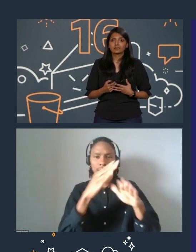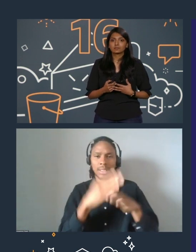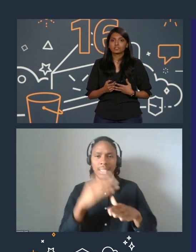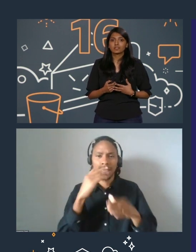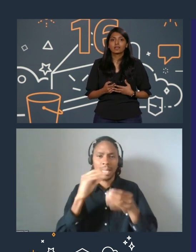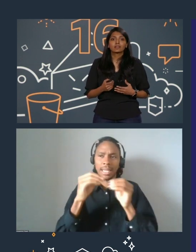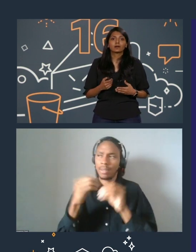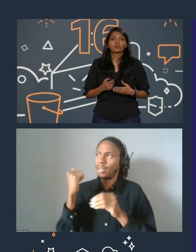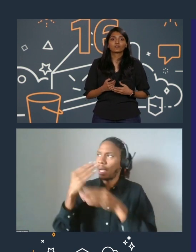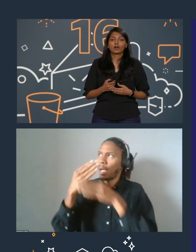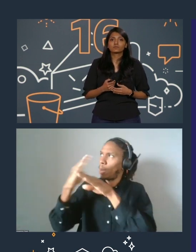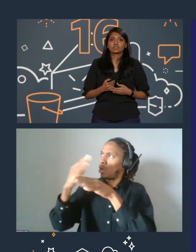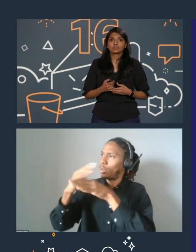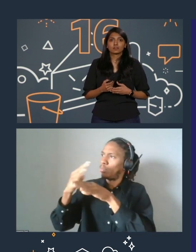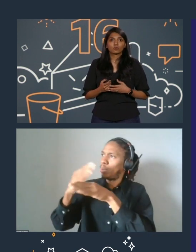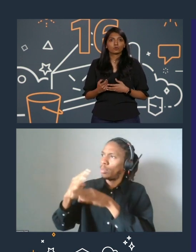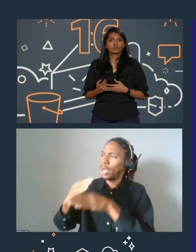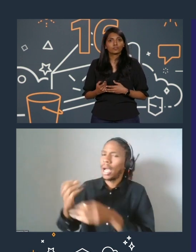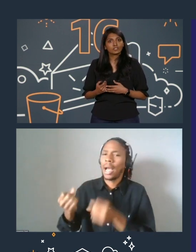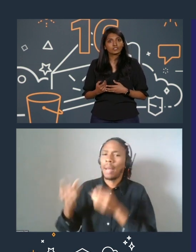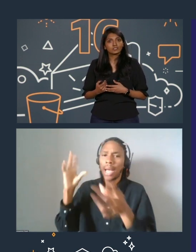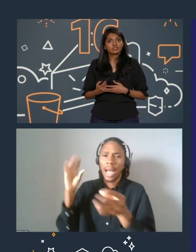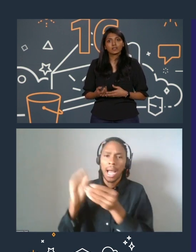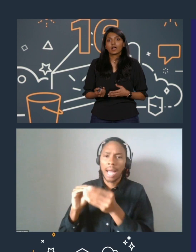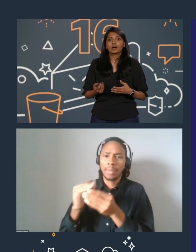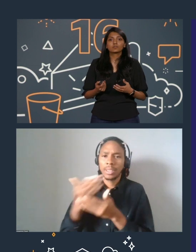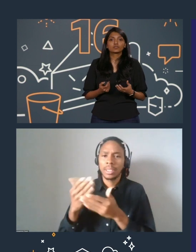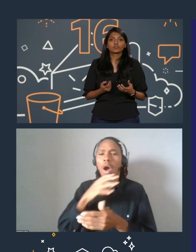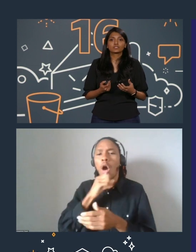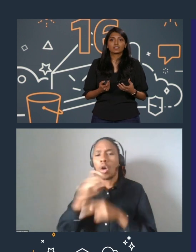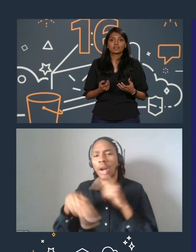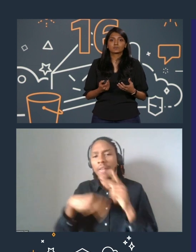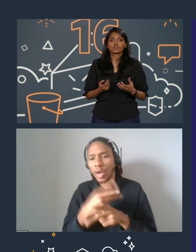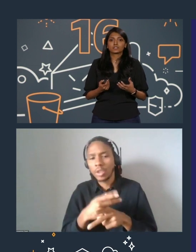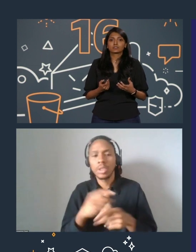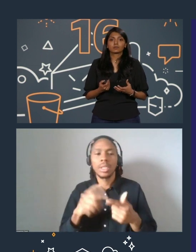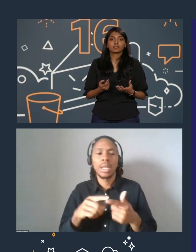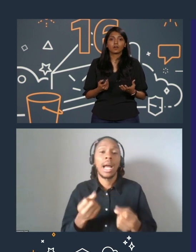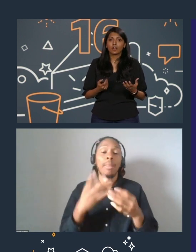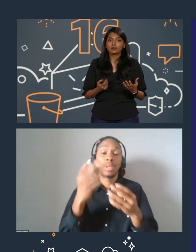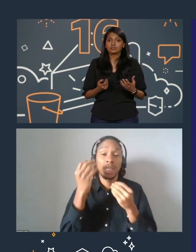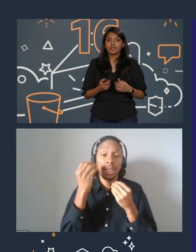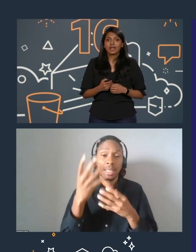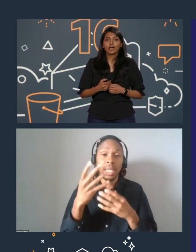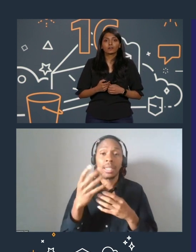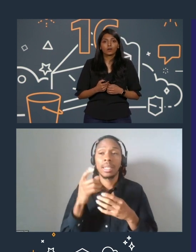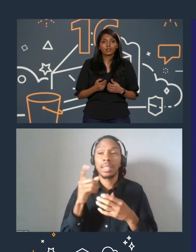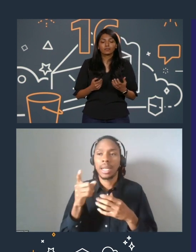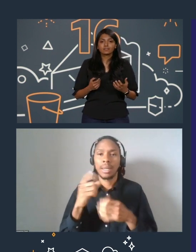encrypted number of objects that are older versions, how much of your data is projected by locks and all this